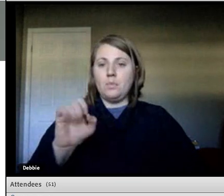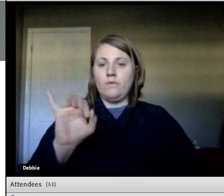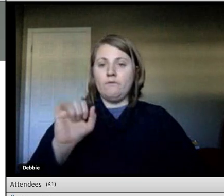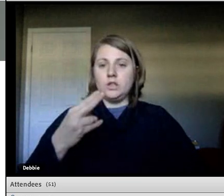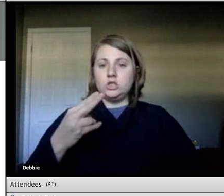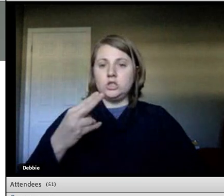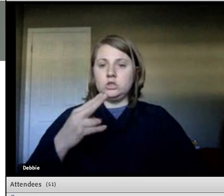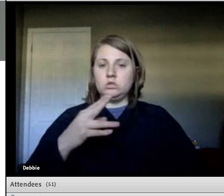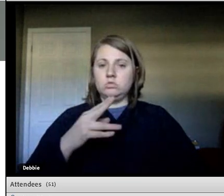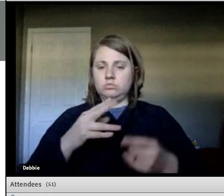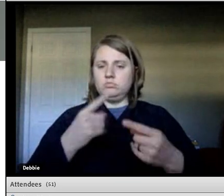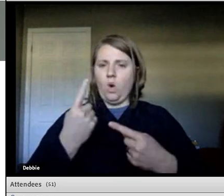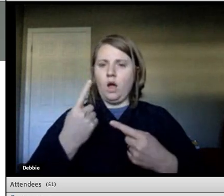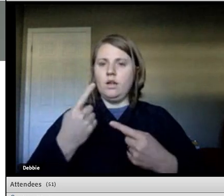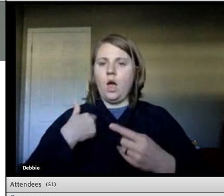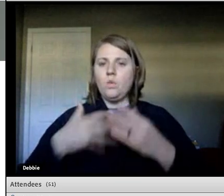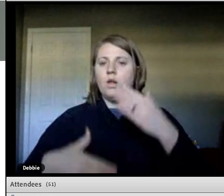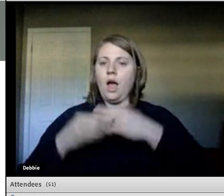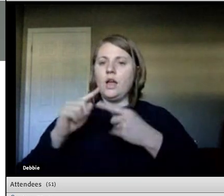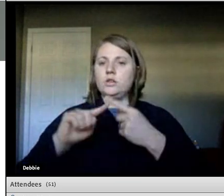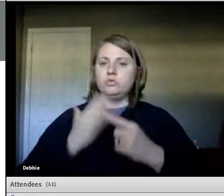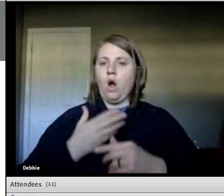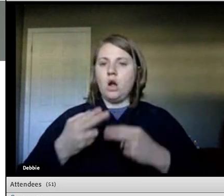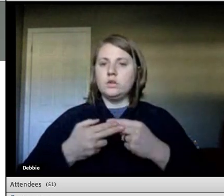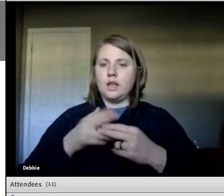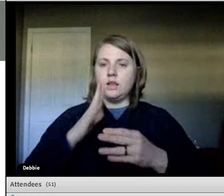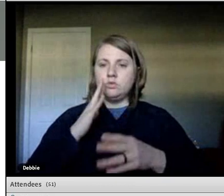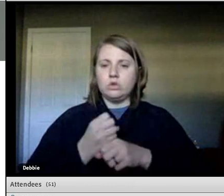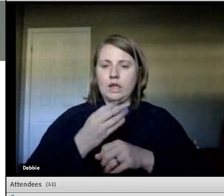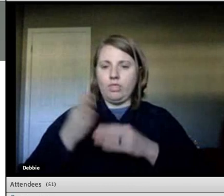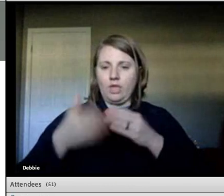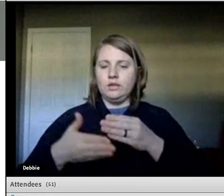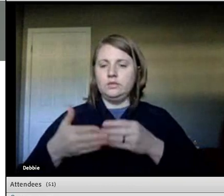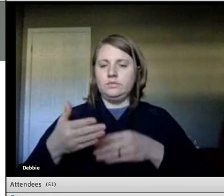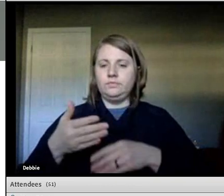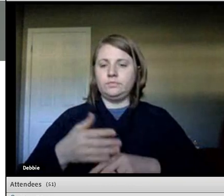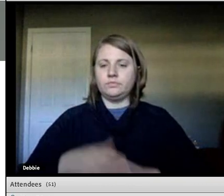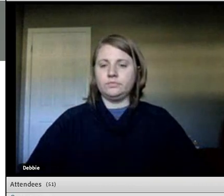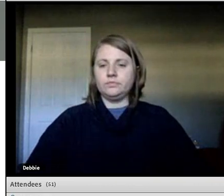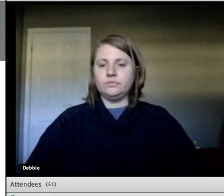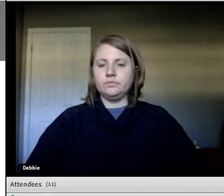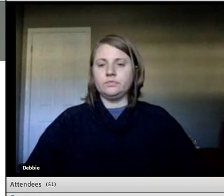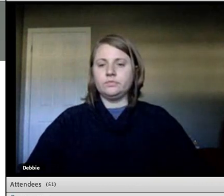that you'll receive afterwards. I can't add them today. Are there any other productivity